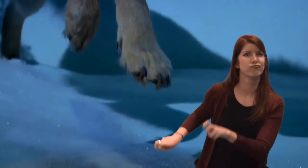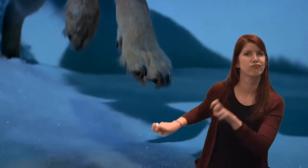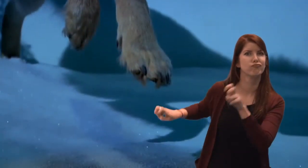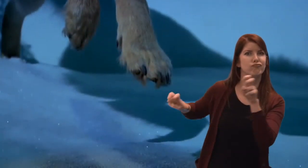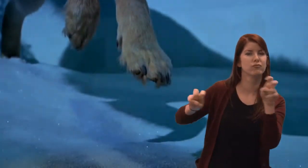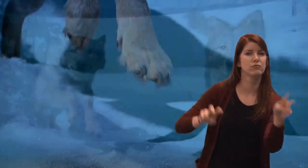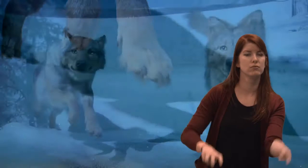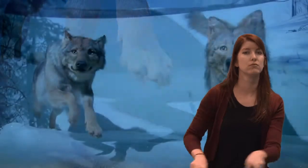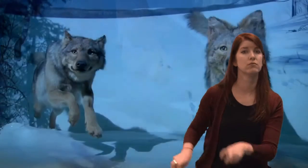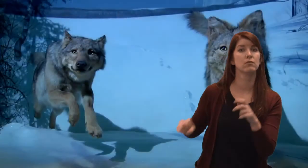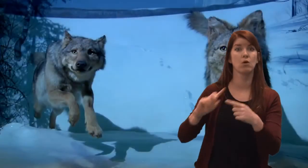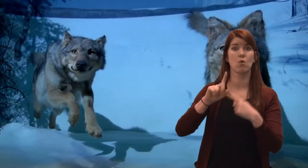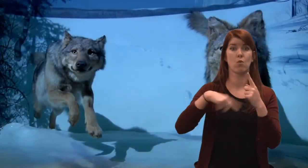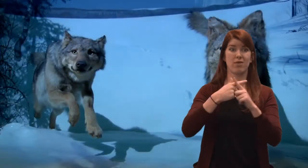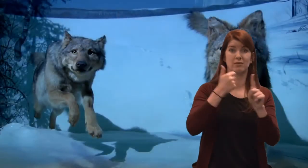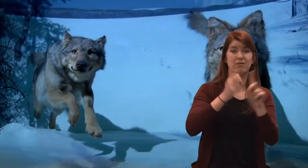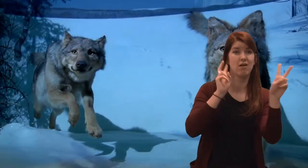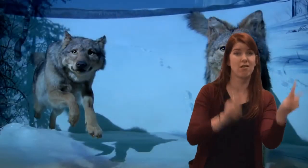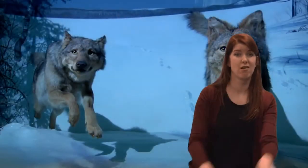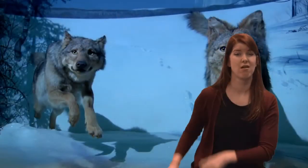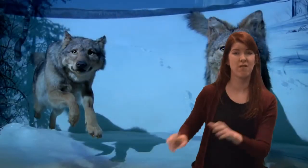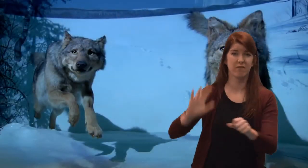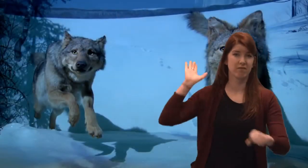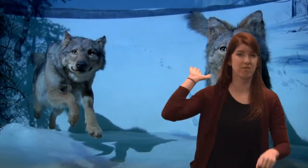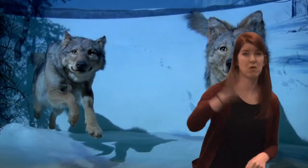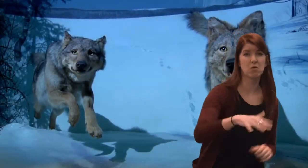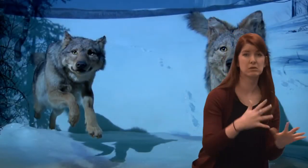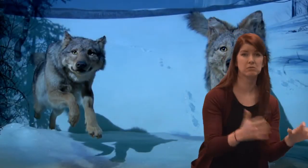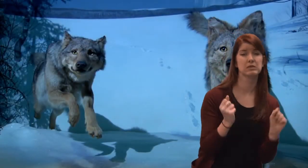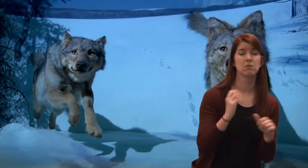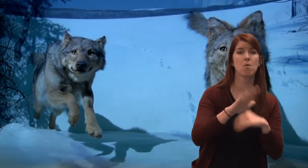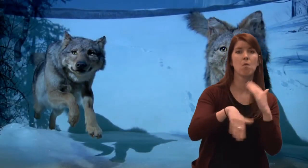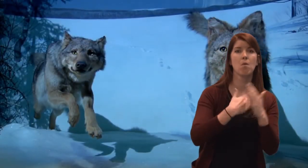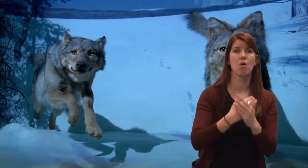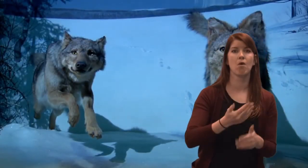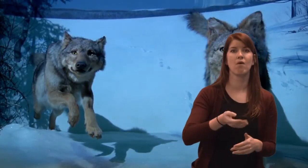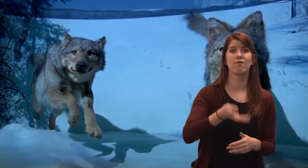when running at a full gallop all four feet are gathered under the animal at one time,